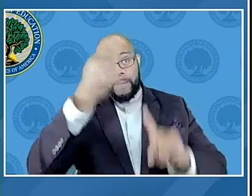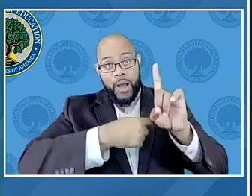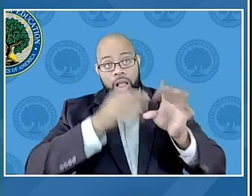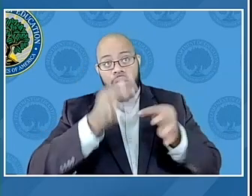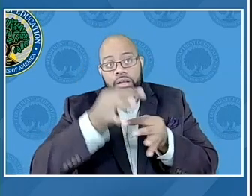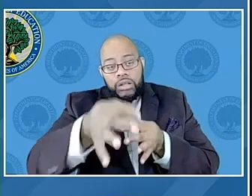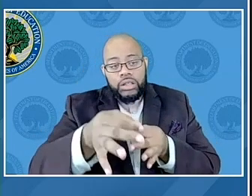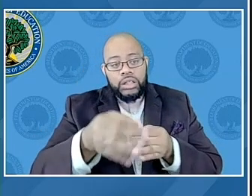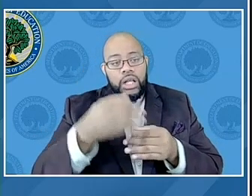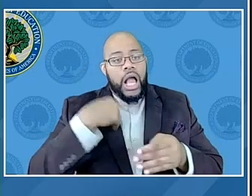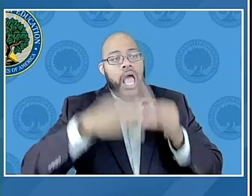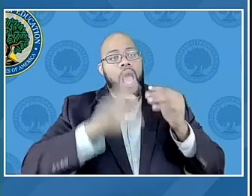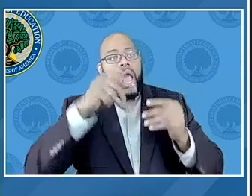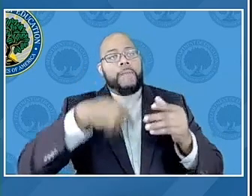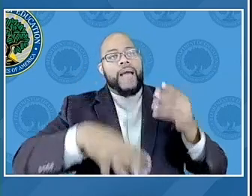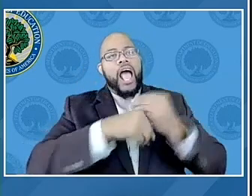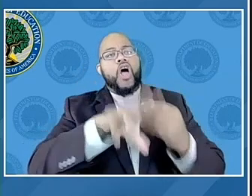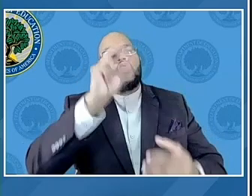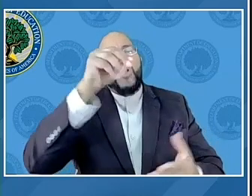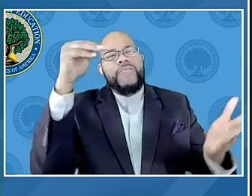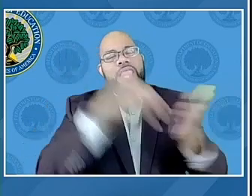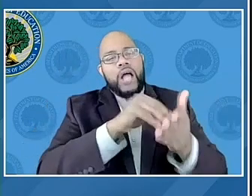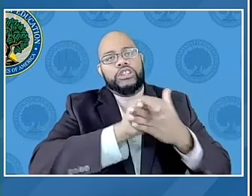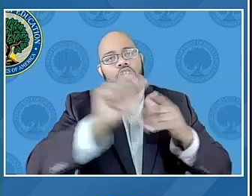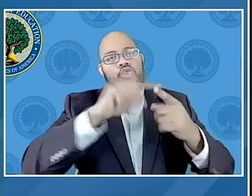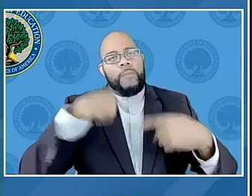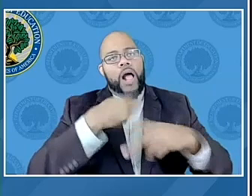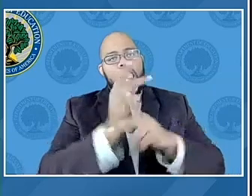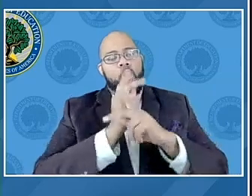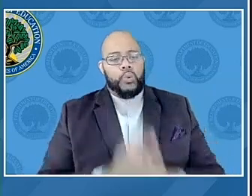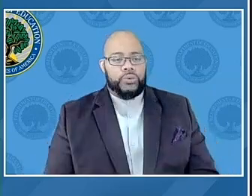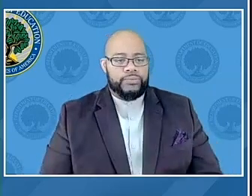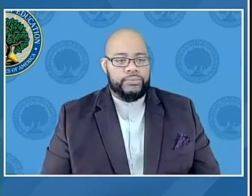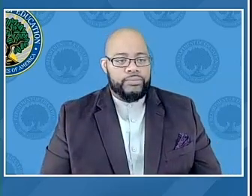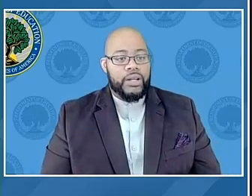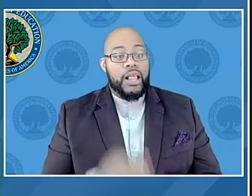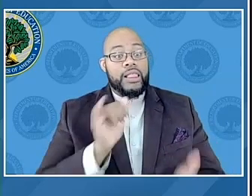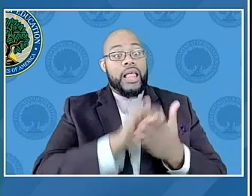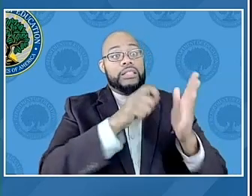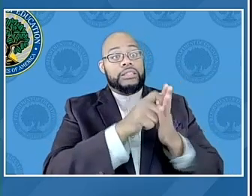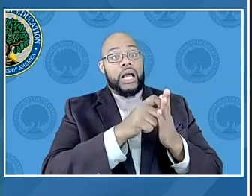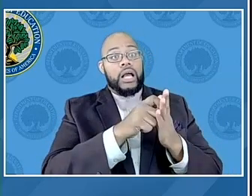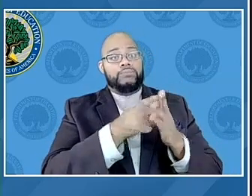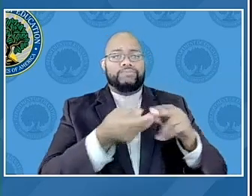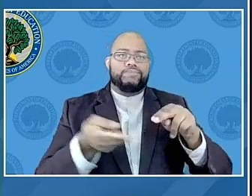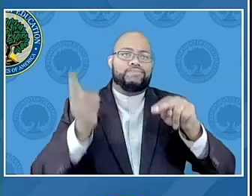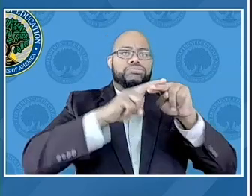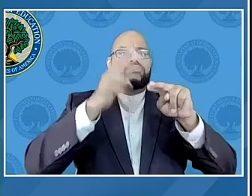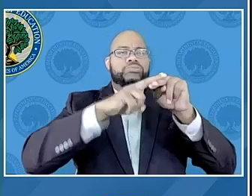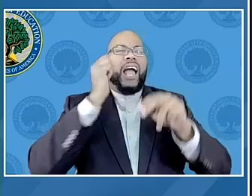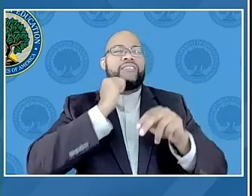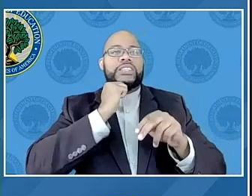up adding $30,000 to my loan, which was then capitalized daily for the next 15